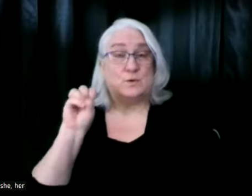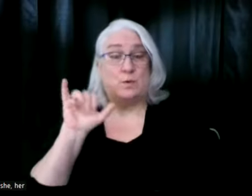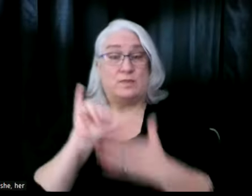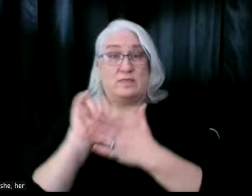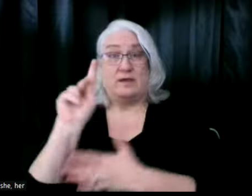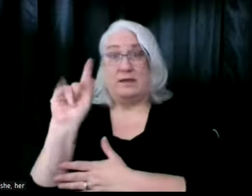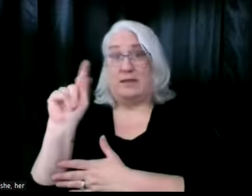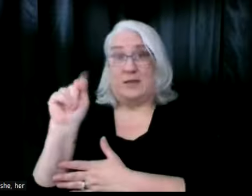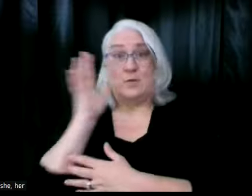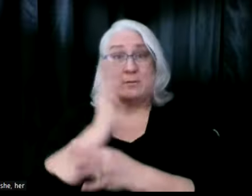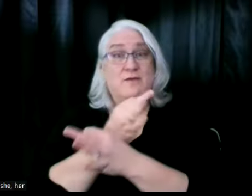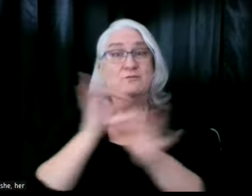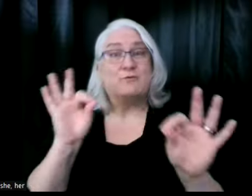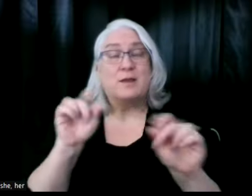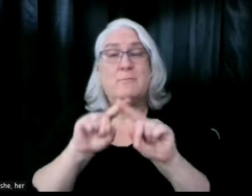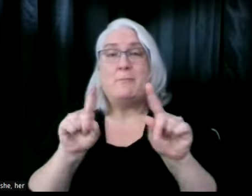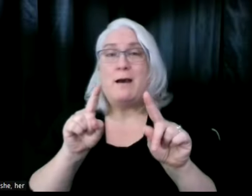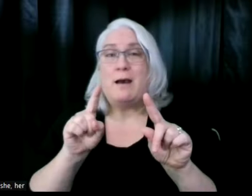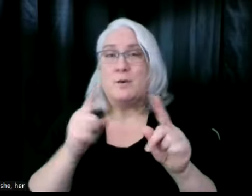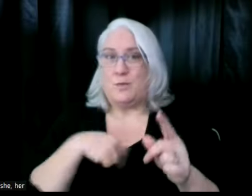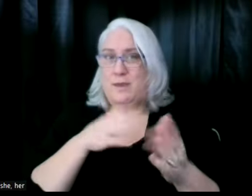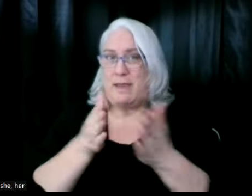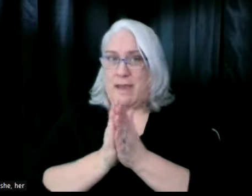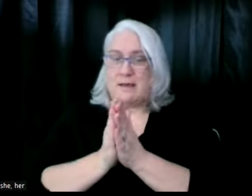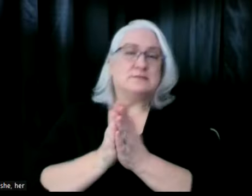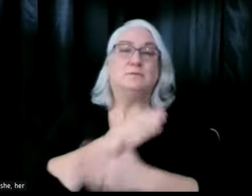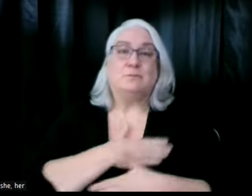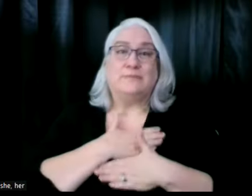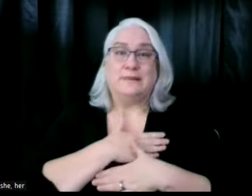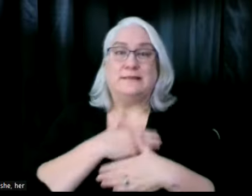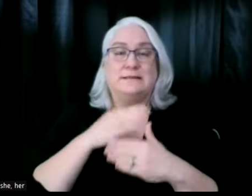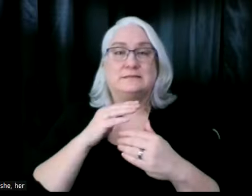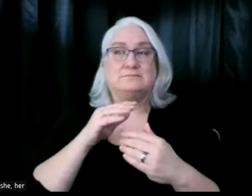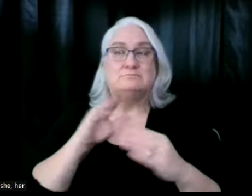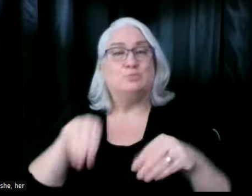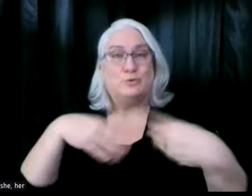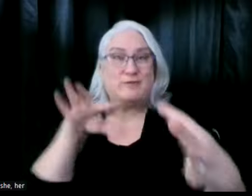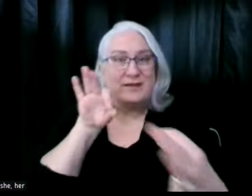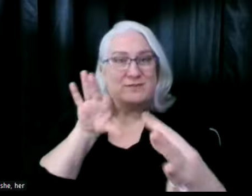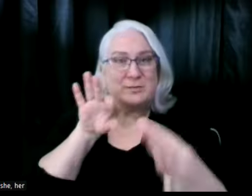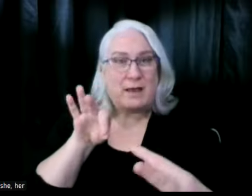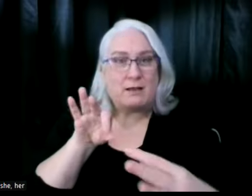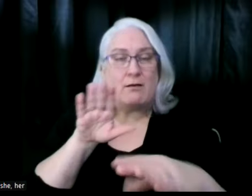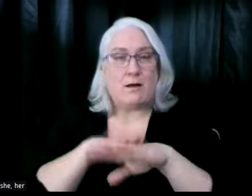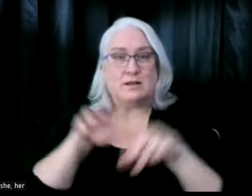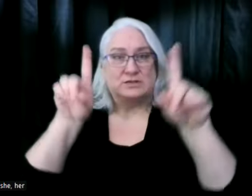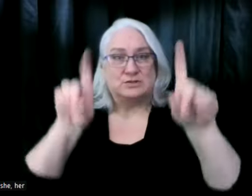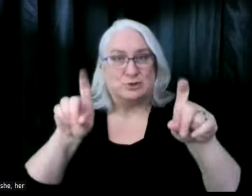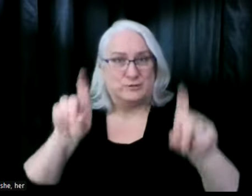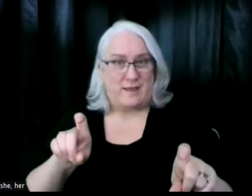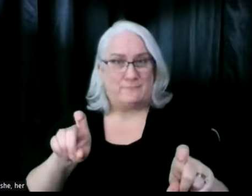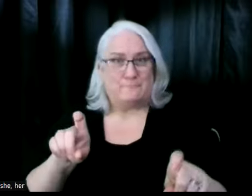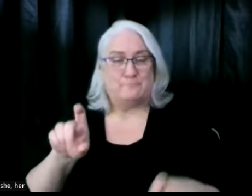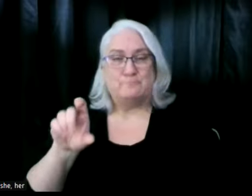The kit will be free, but we ask that you please provide feedback on a survey.